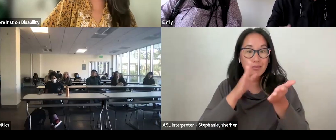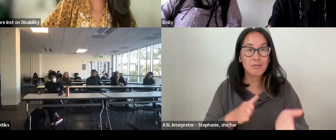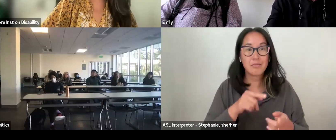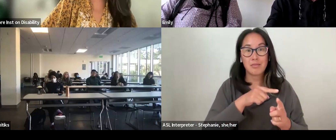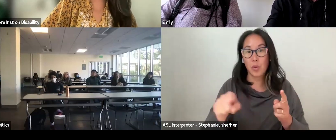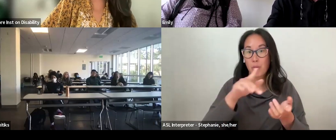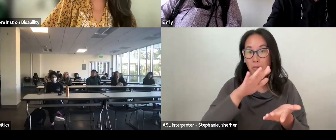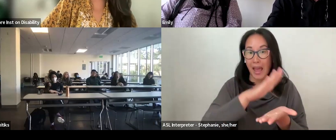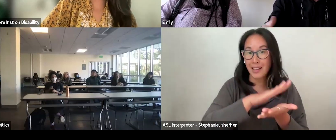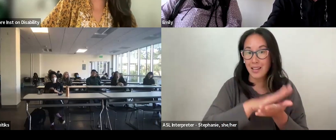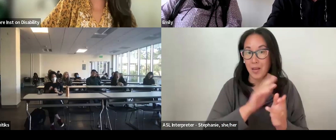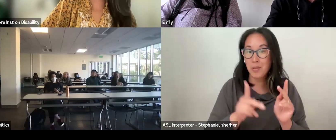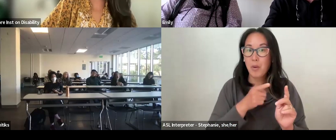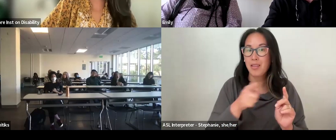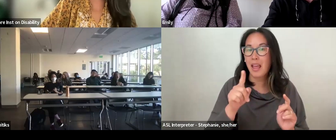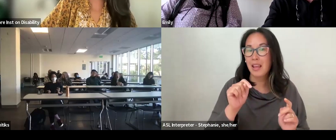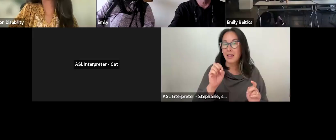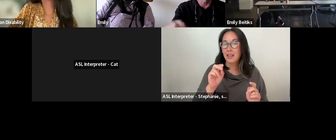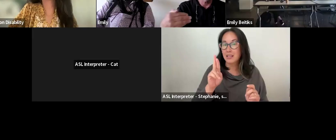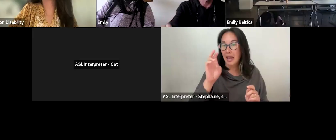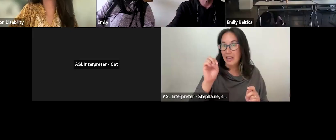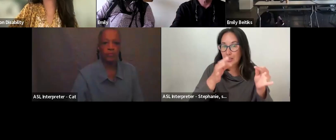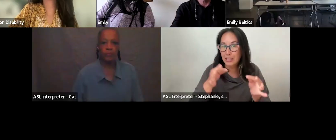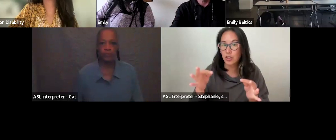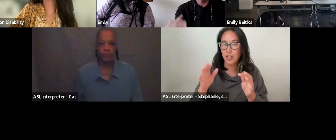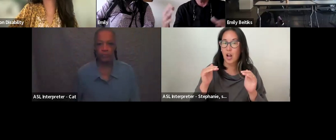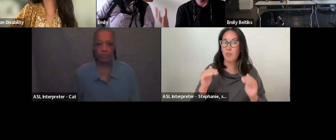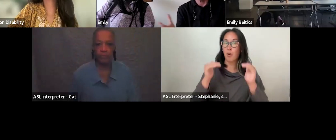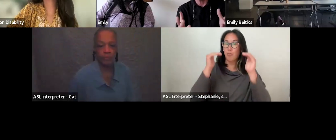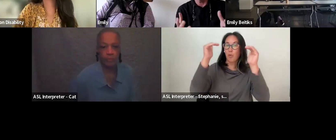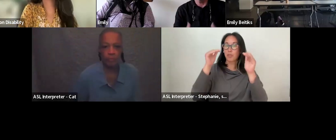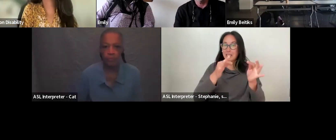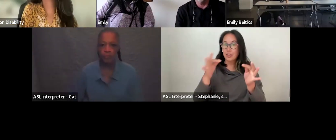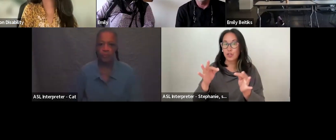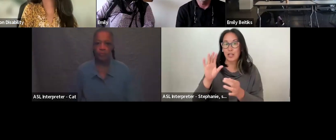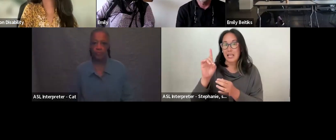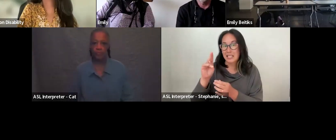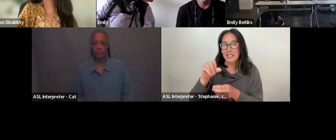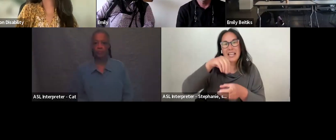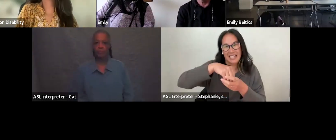Their tenure decisions, their promotion decisions, the deans. They are insiders now, right?